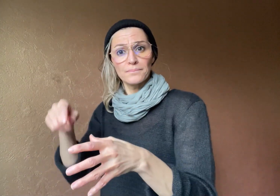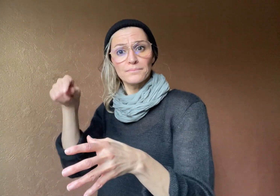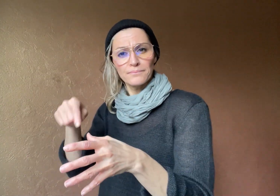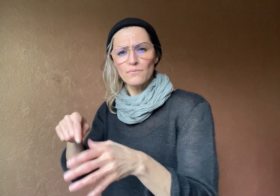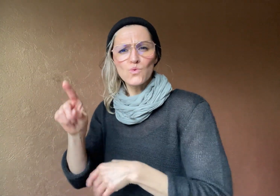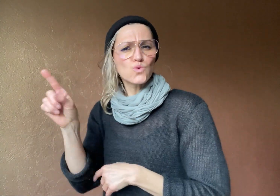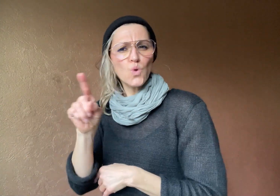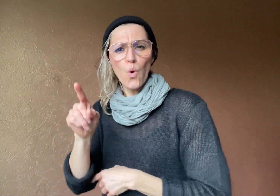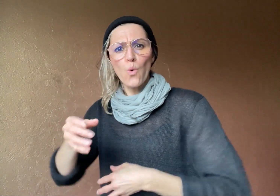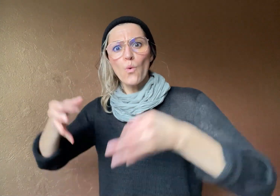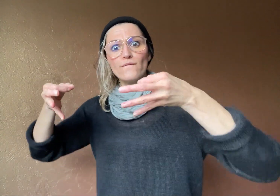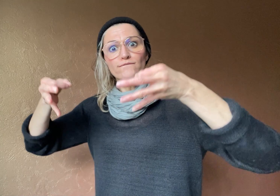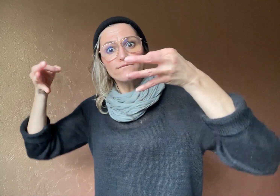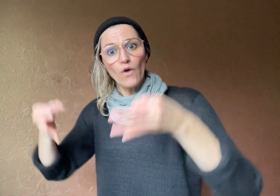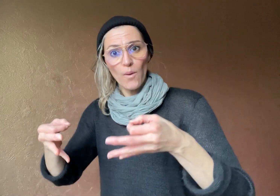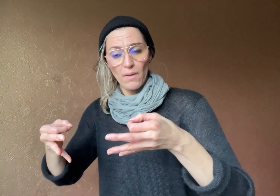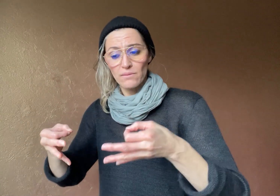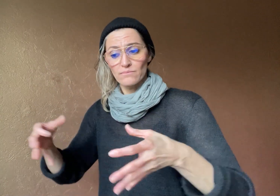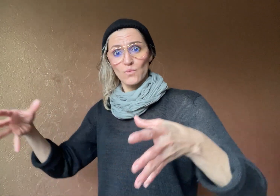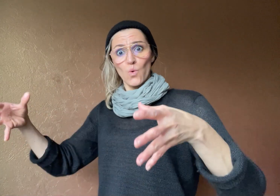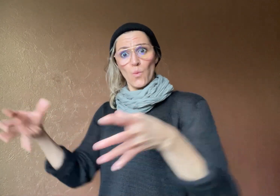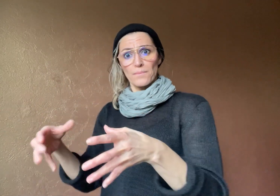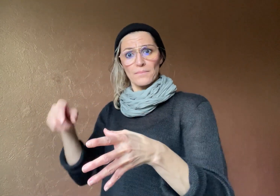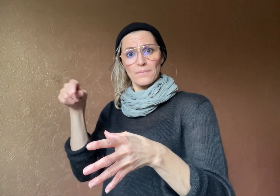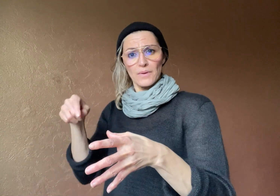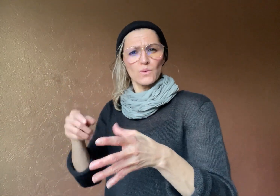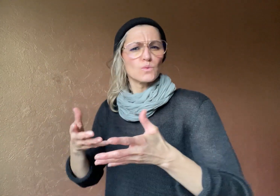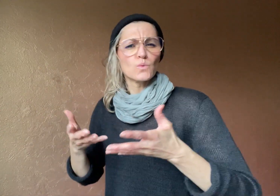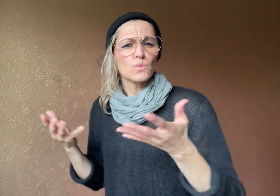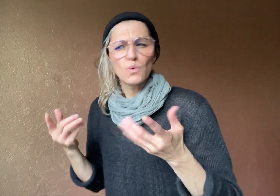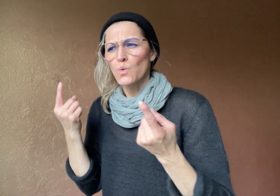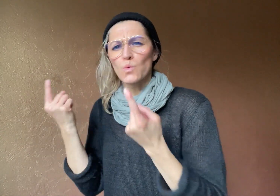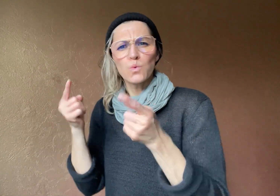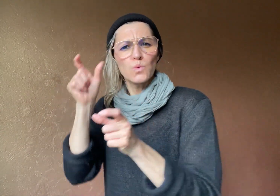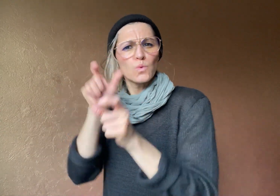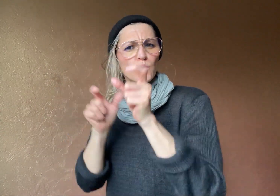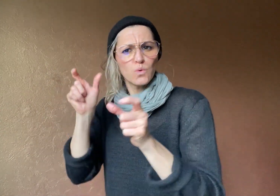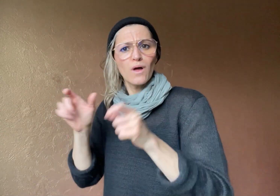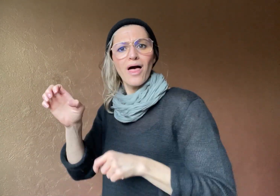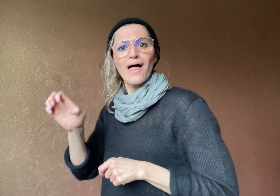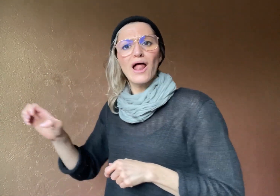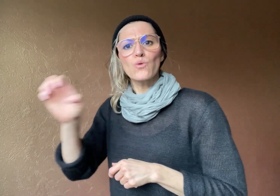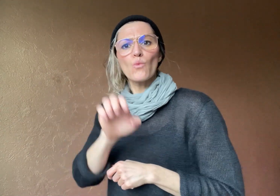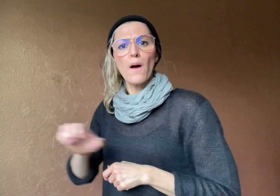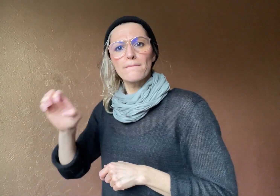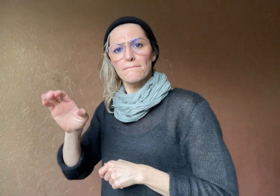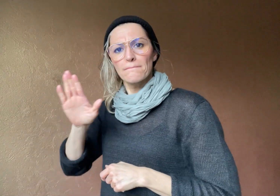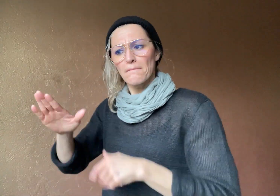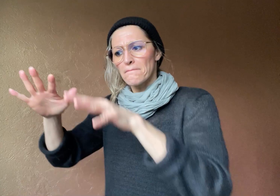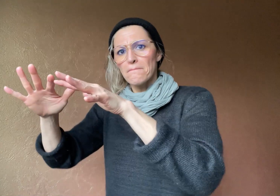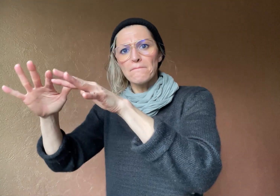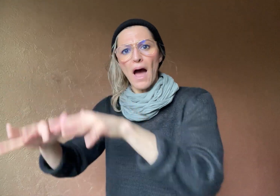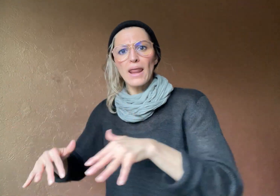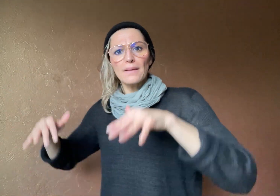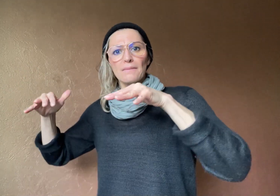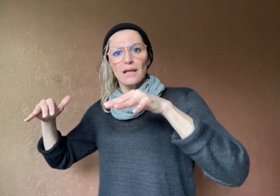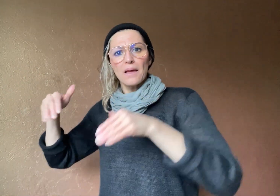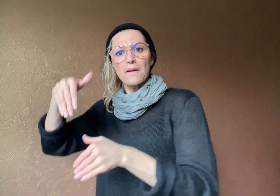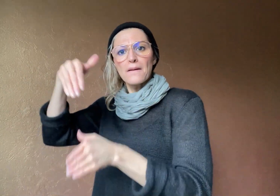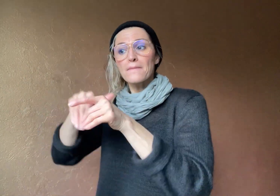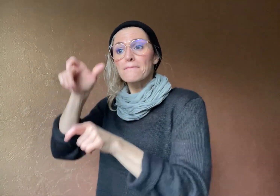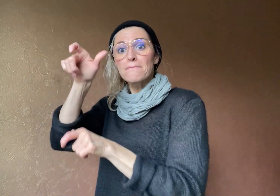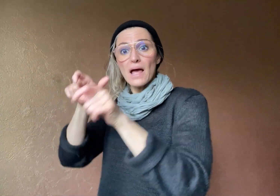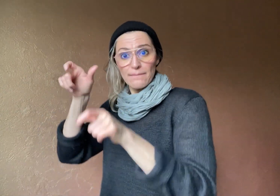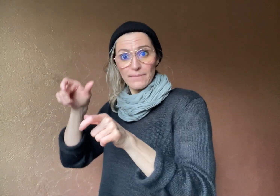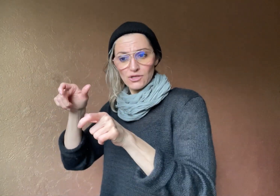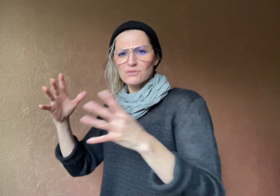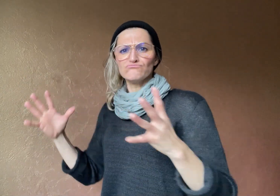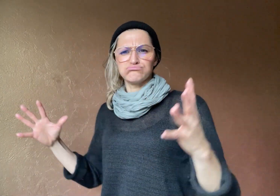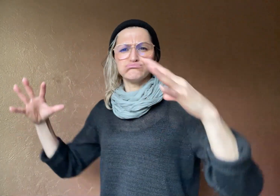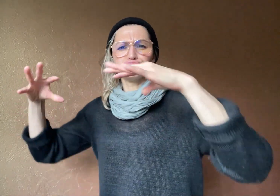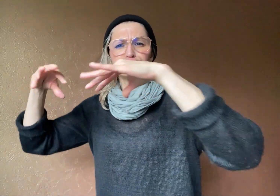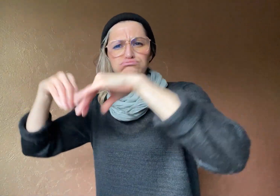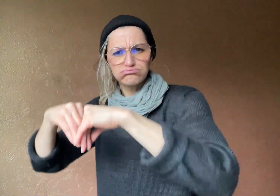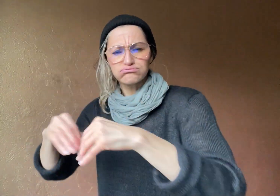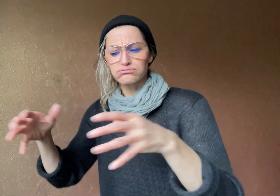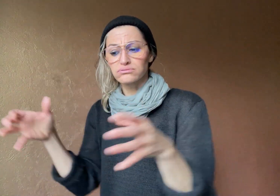an informal grouping of Members of the European Parliament (MEPs),